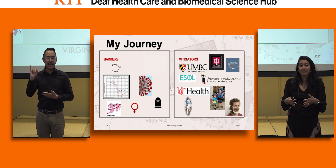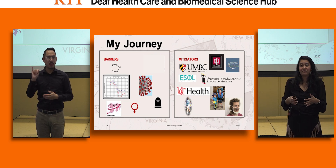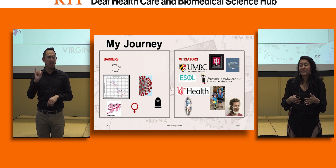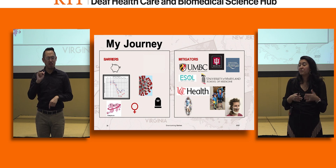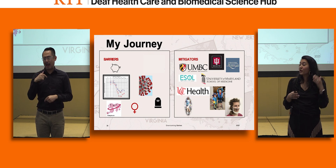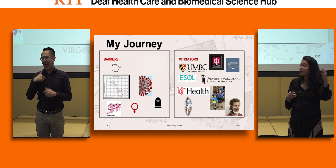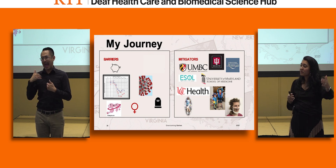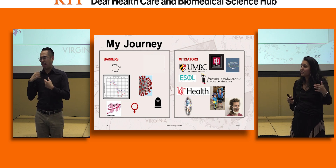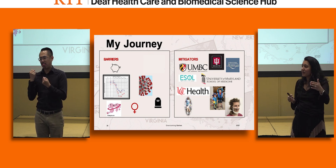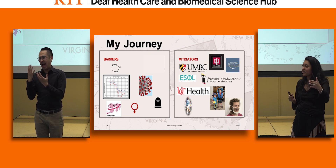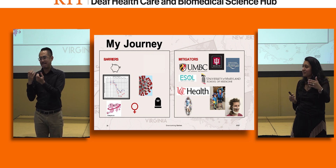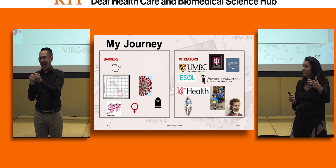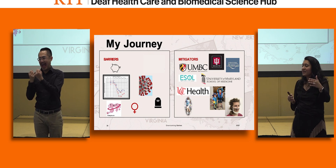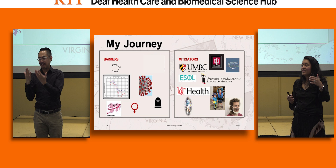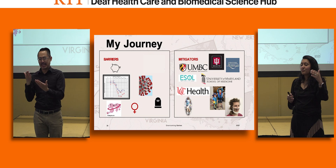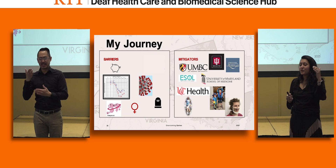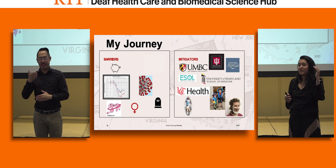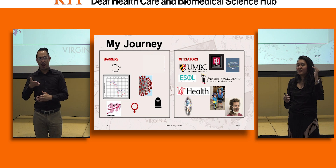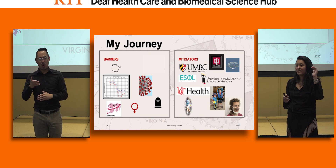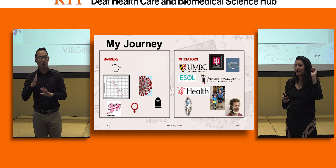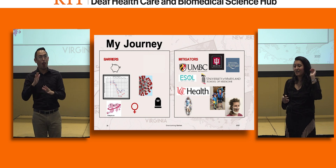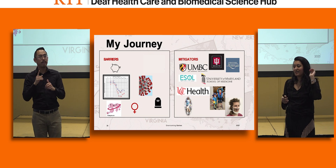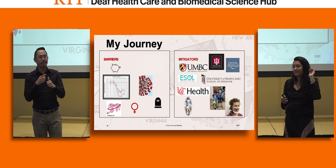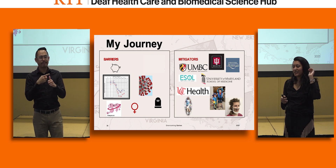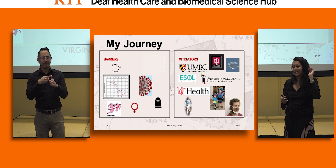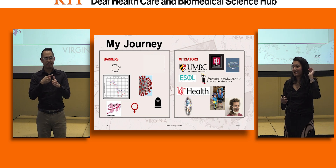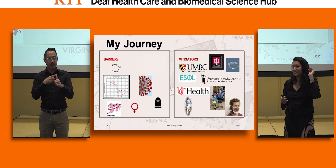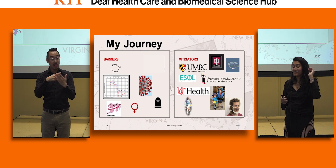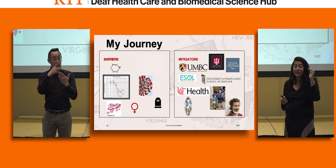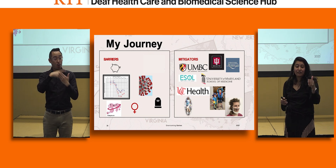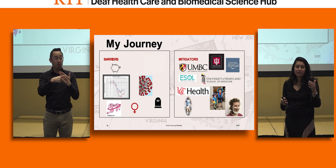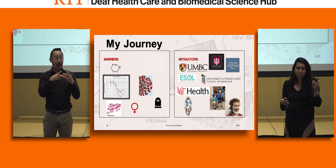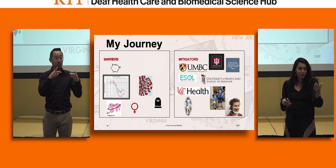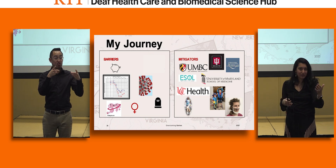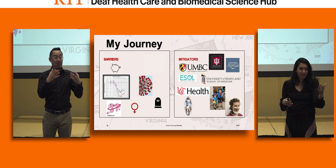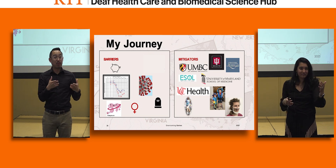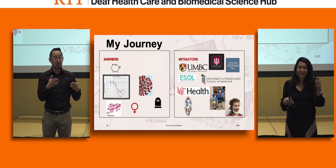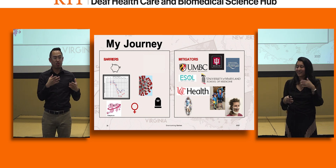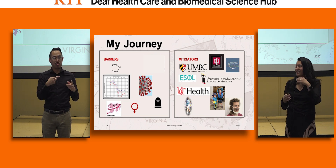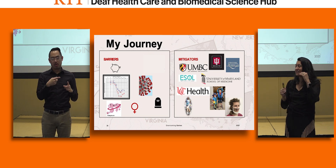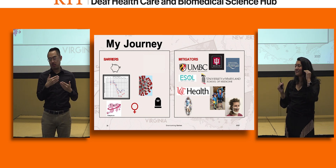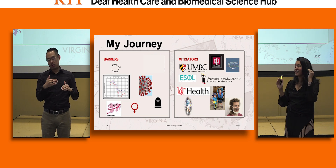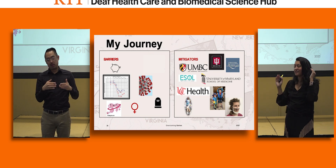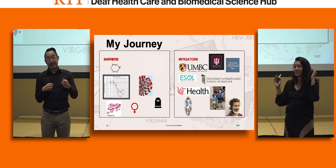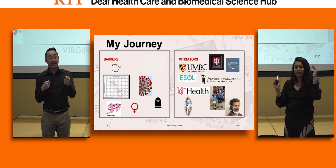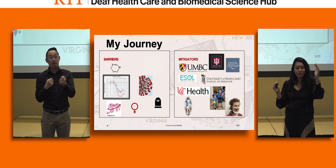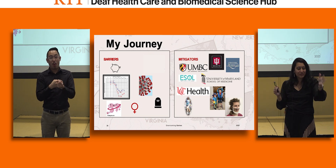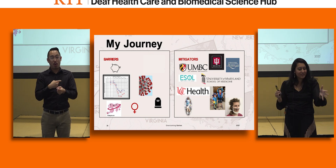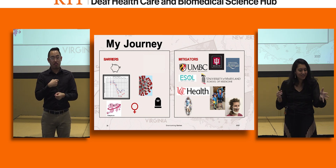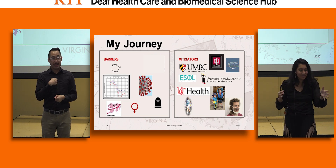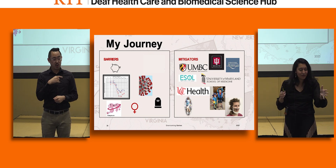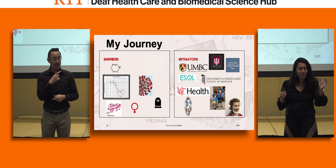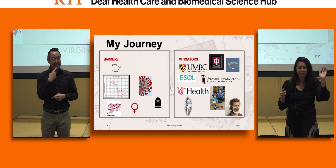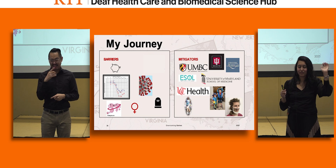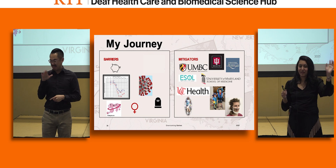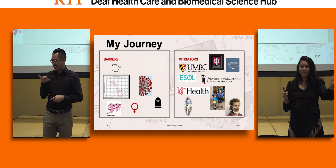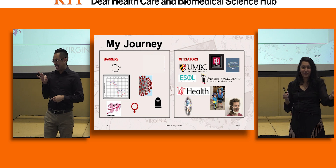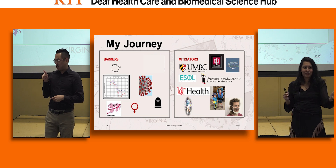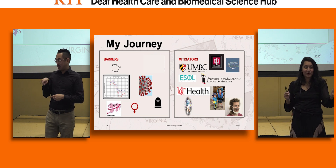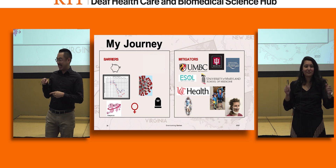My program director was very supportive and kind of said, "If you need to go and drive for appointments